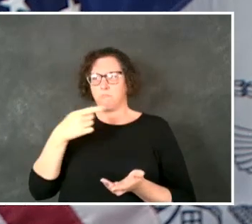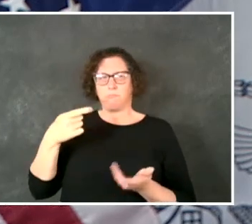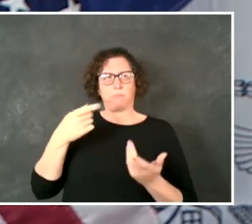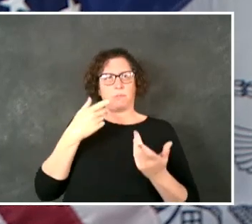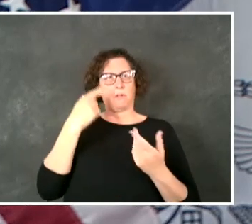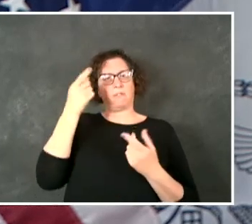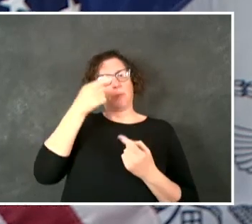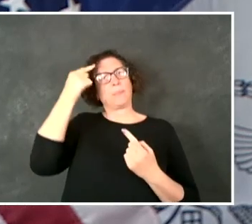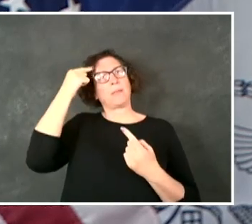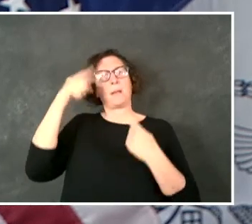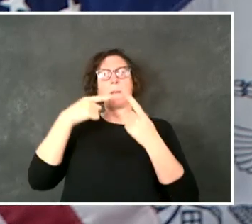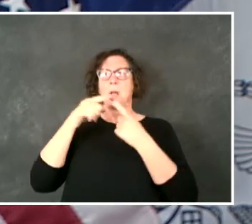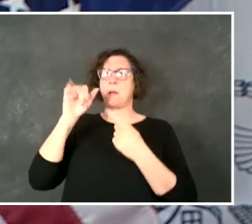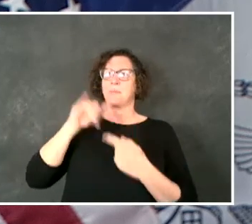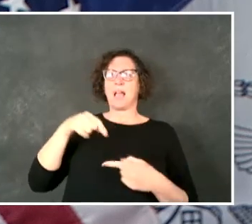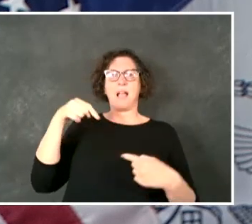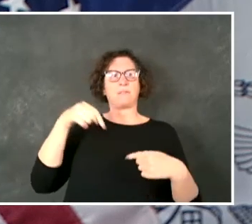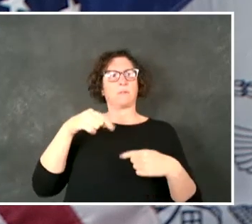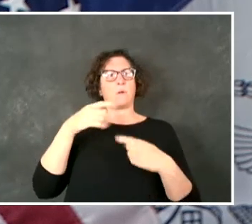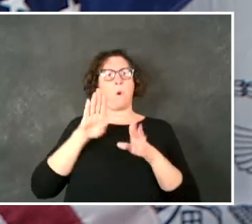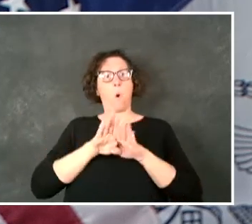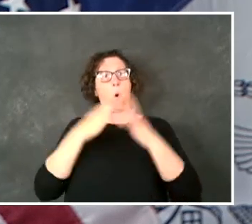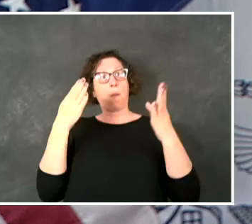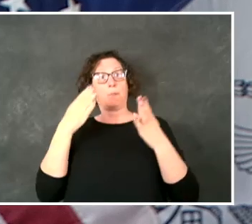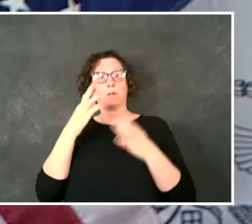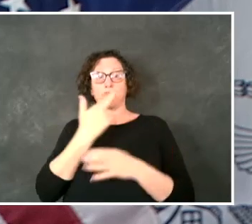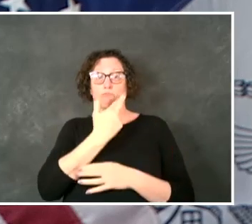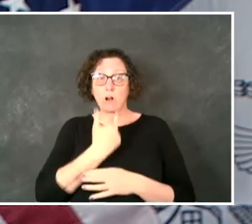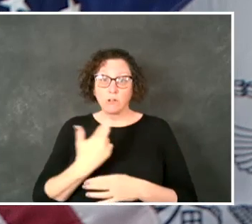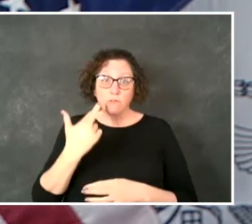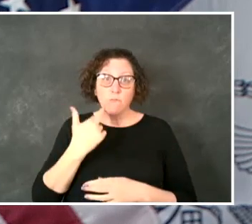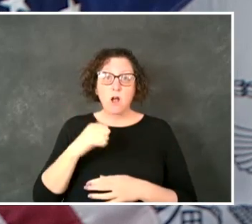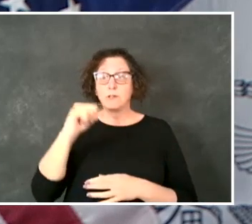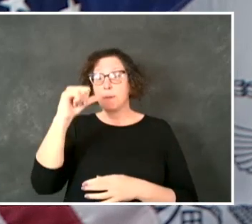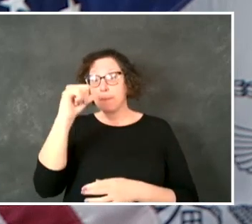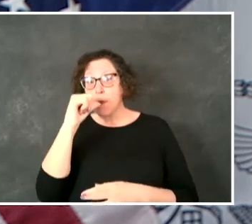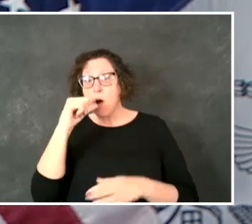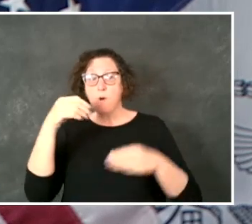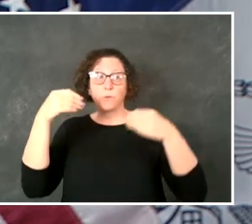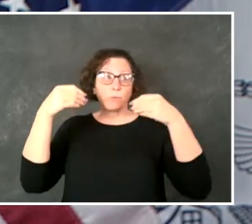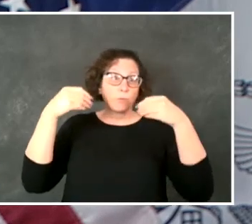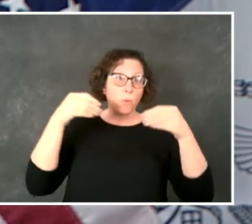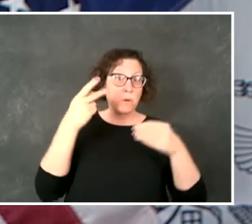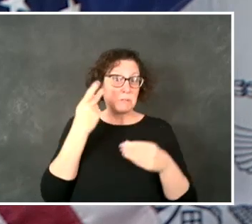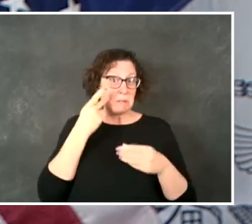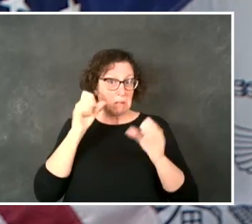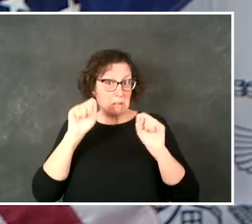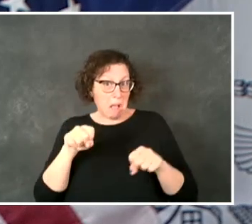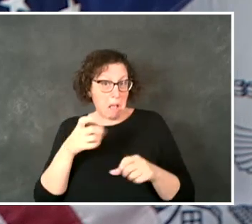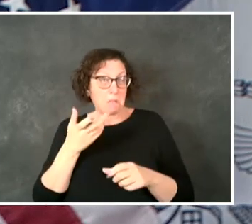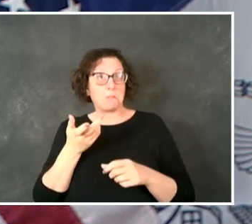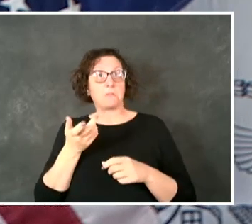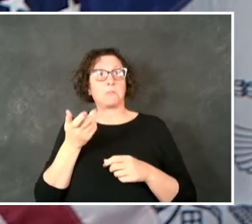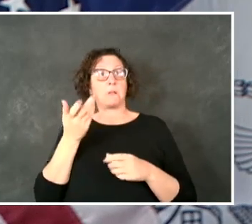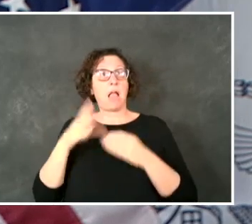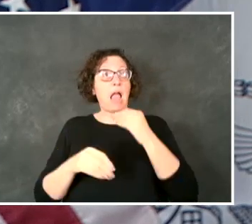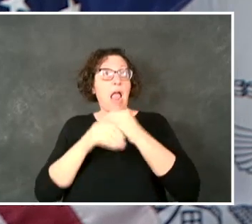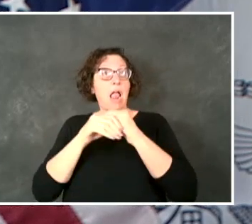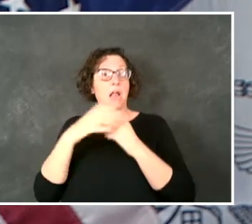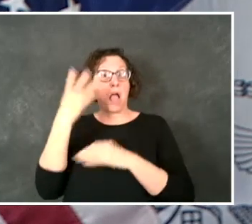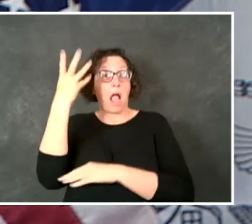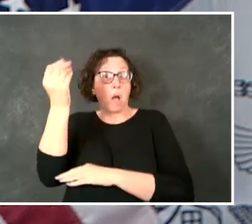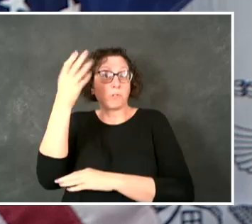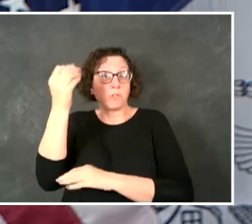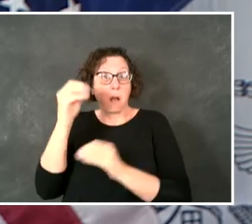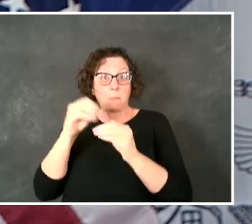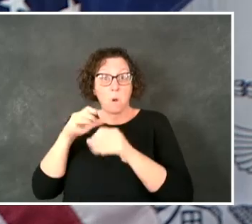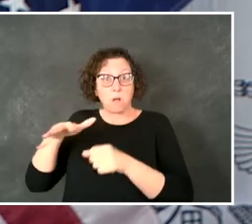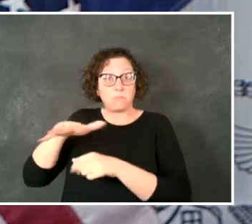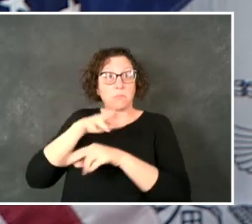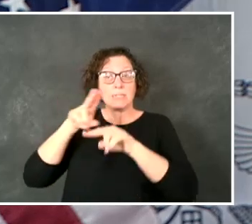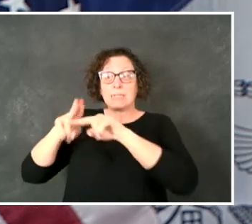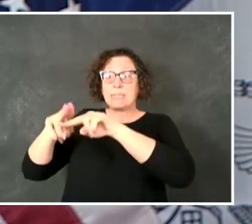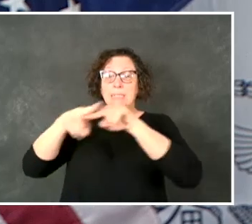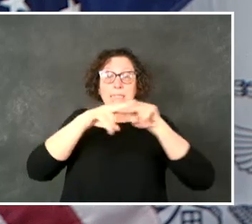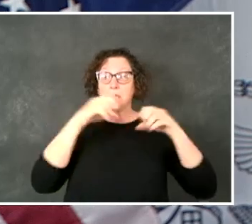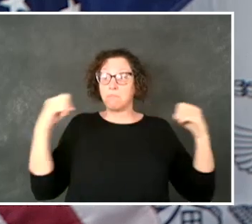RESTAURANTSY B